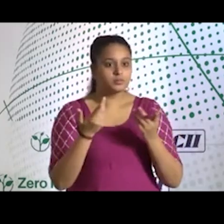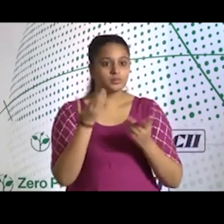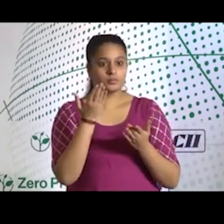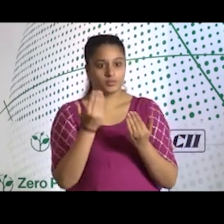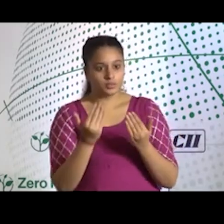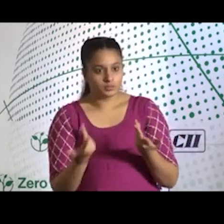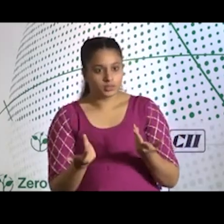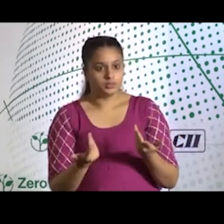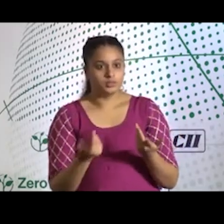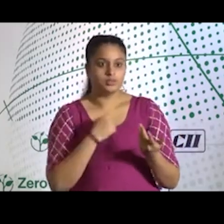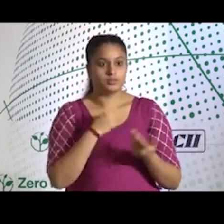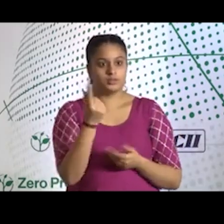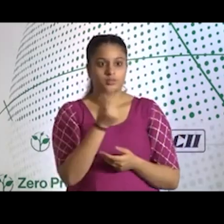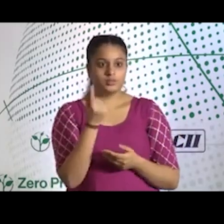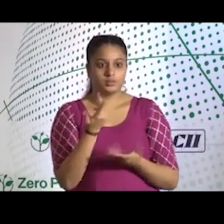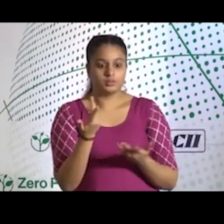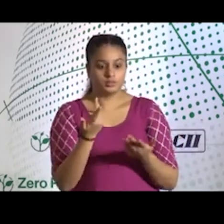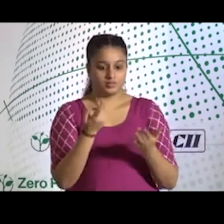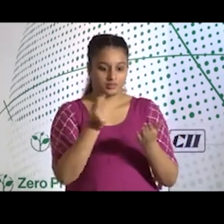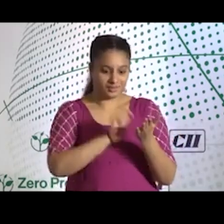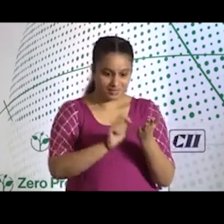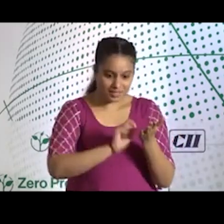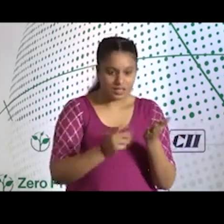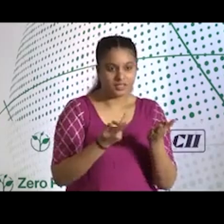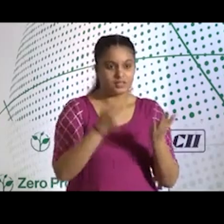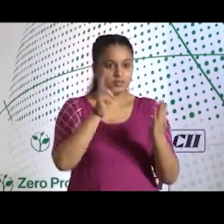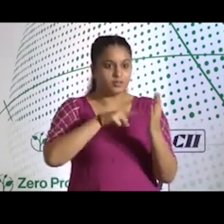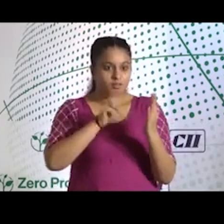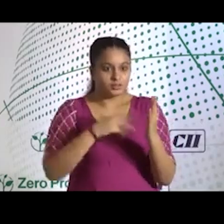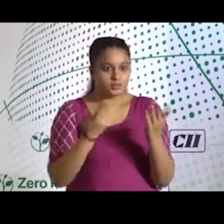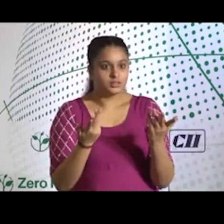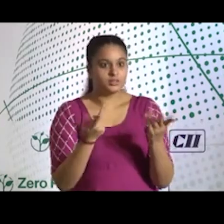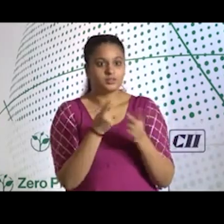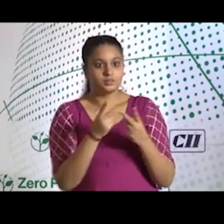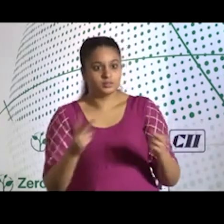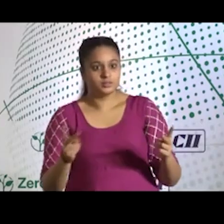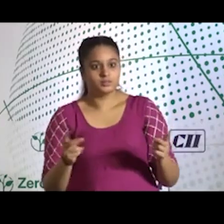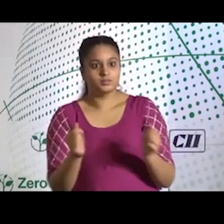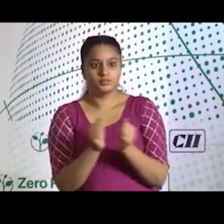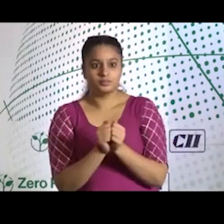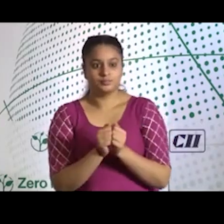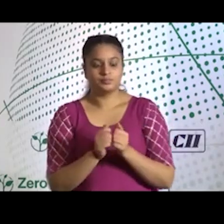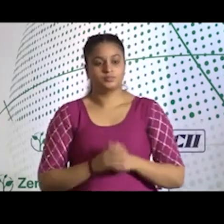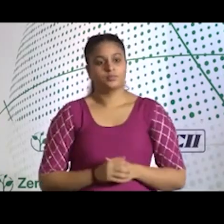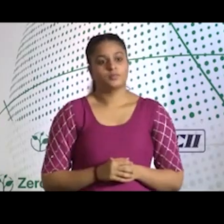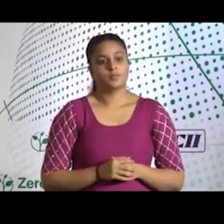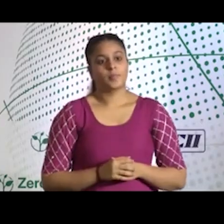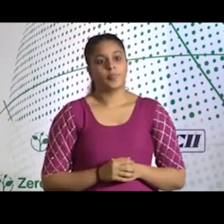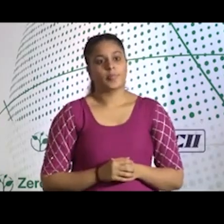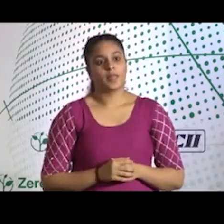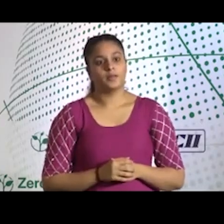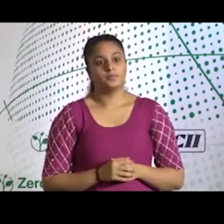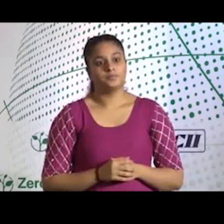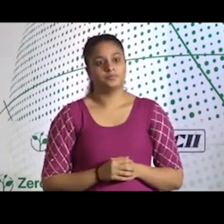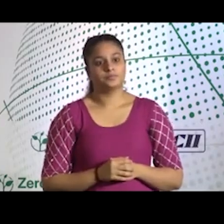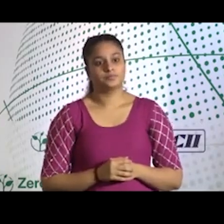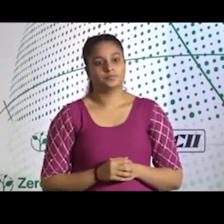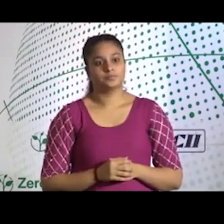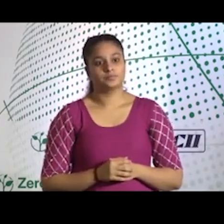I can even use it to read and write in mainstream script. And the fellow doesn't have a device. So there is this huge gap, which is